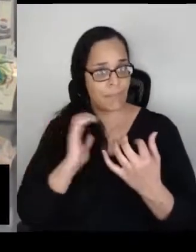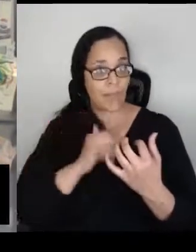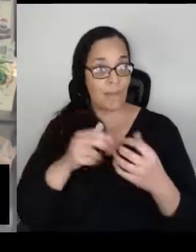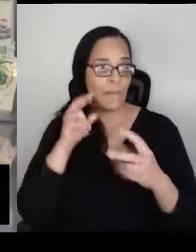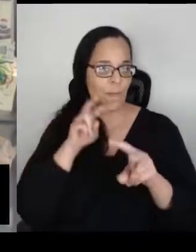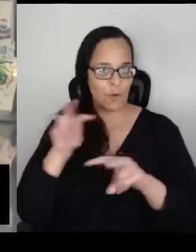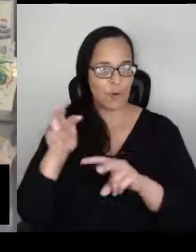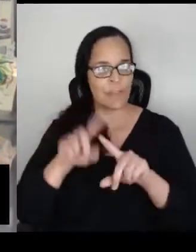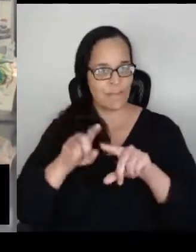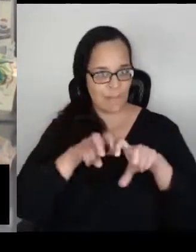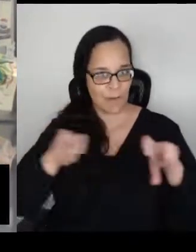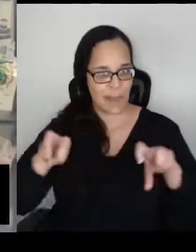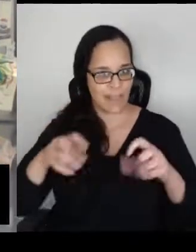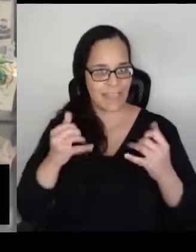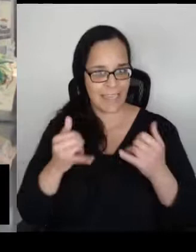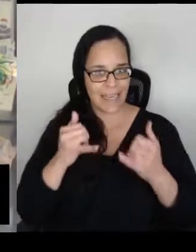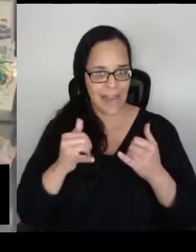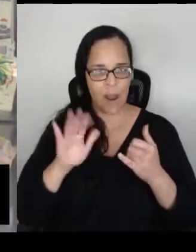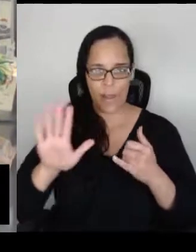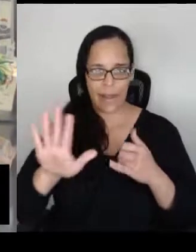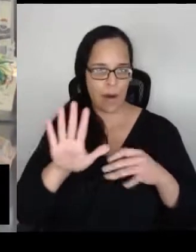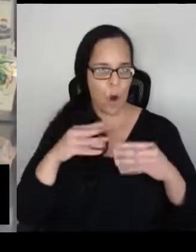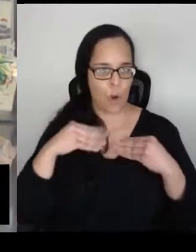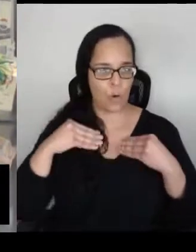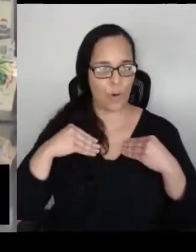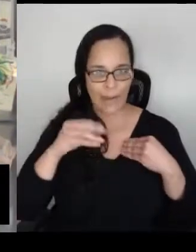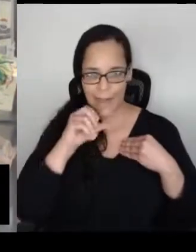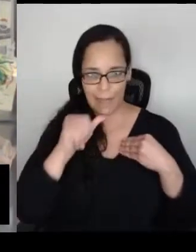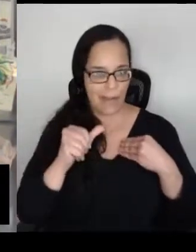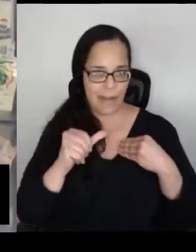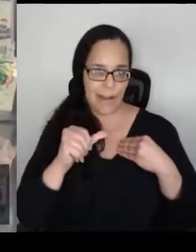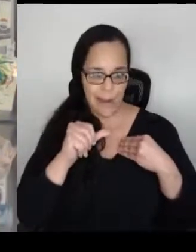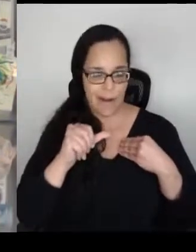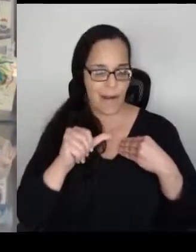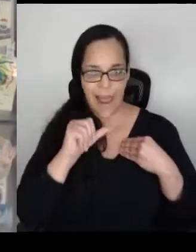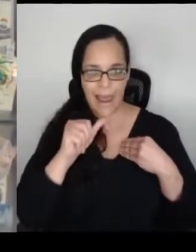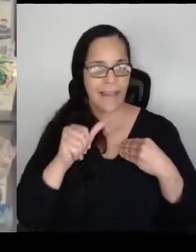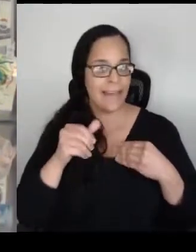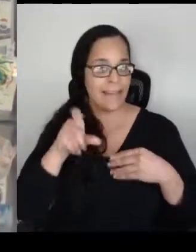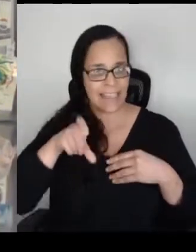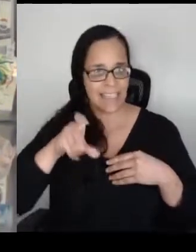And now I'm pleased to introduce WNET's director of community partnerships and the curator